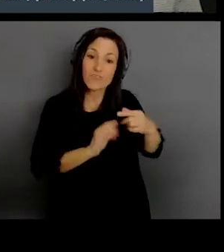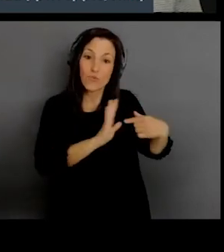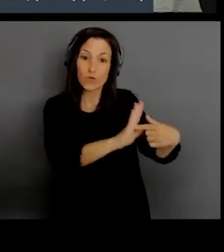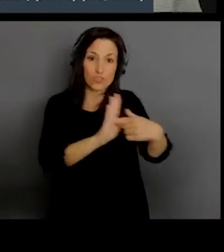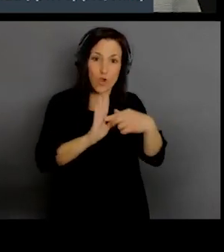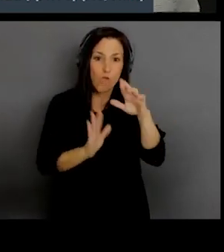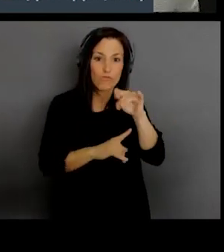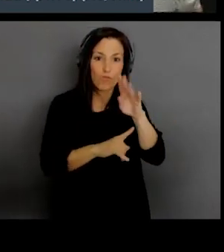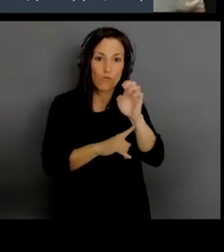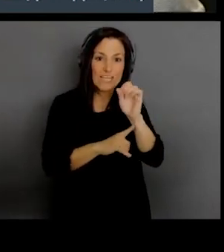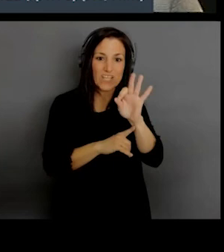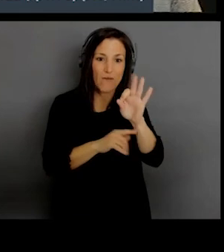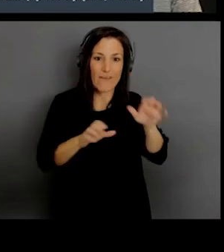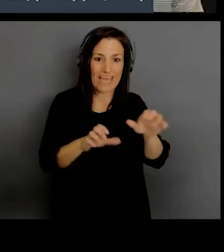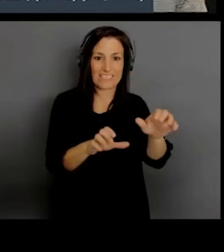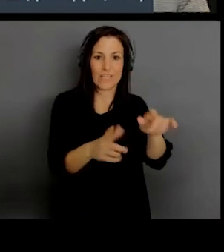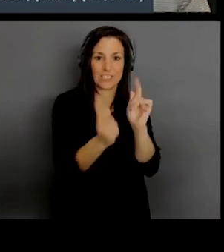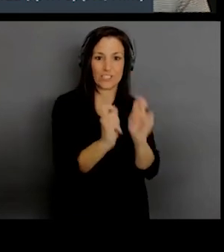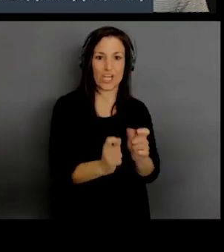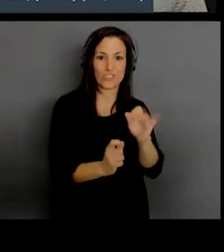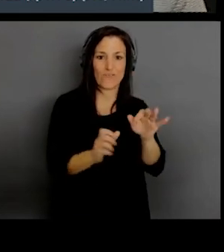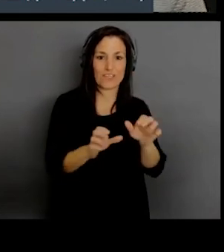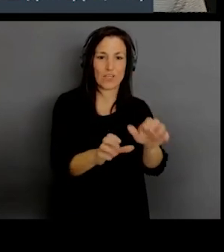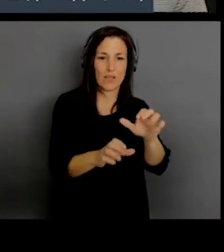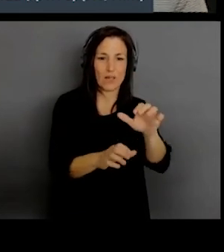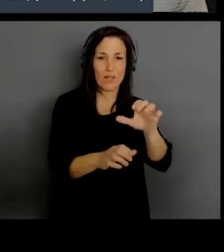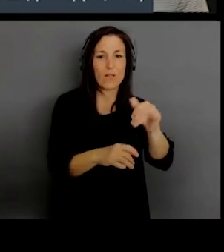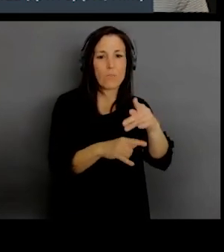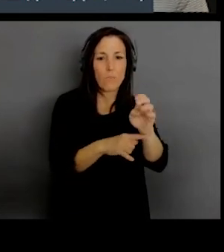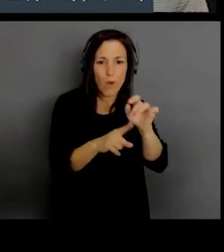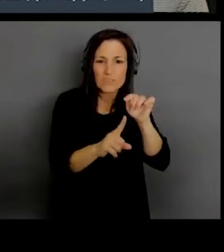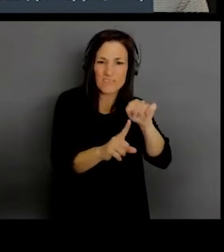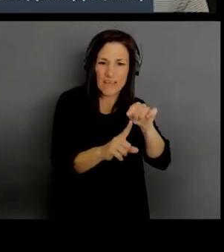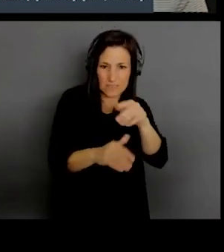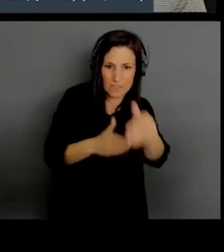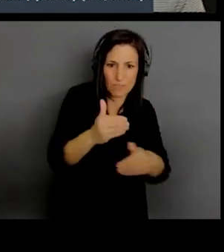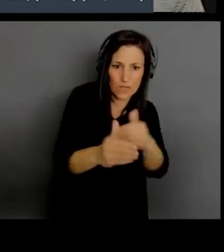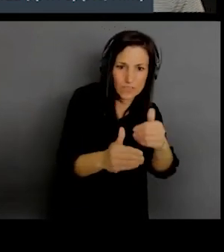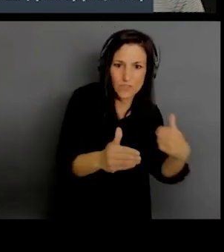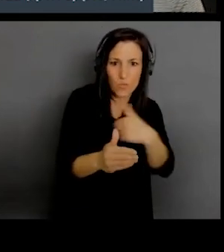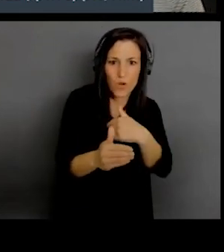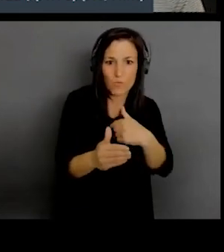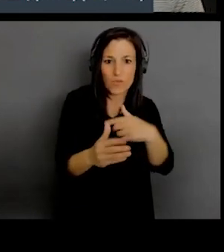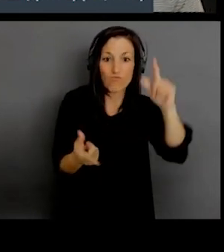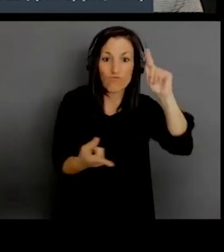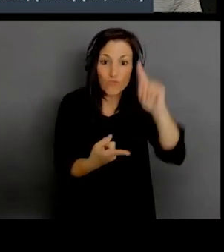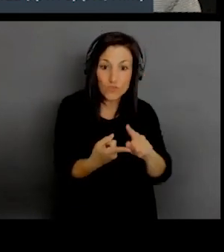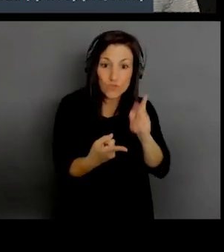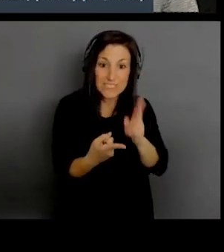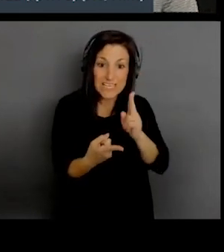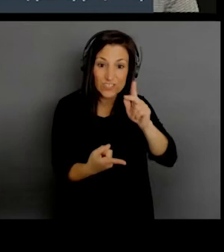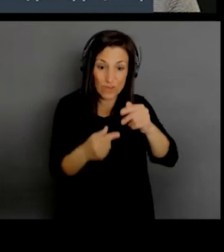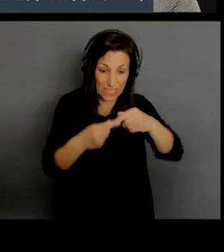And purge is the process through which we actually reduce the history length, and get rid of all versions of pages.